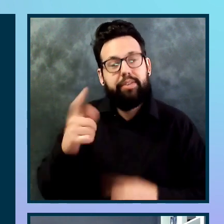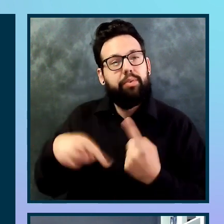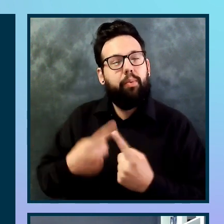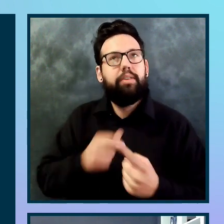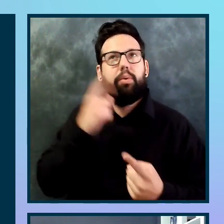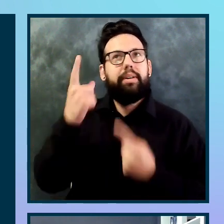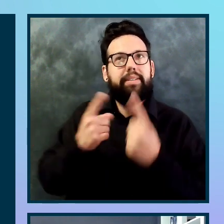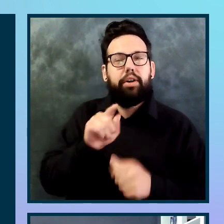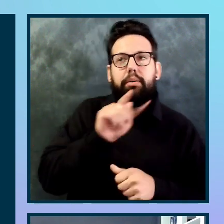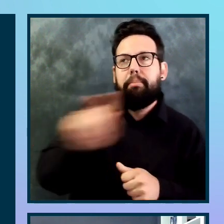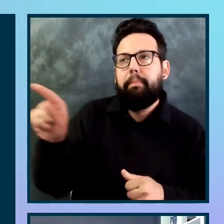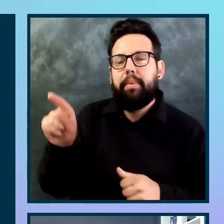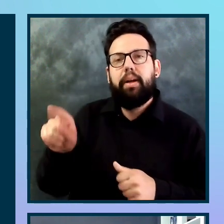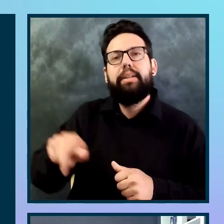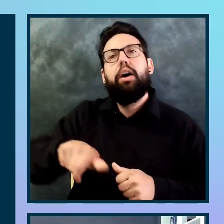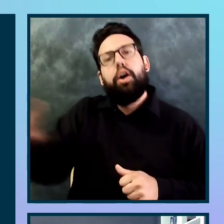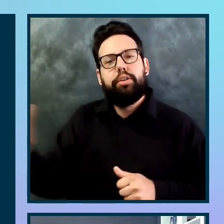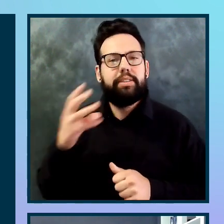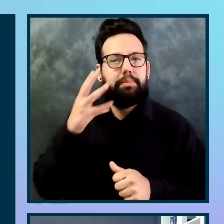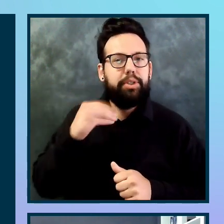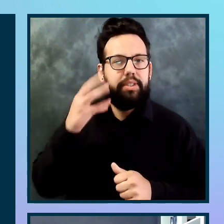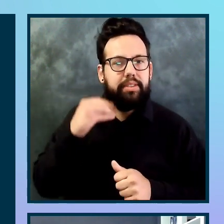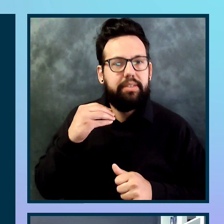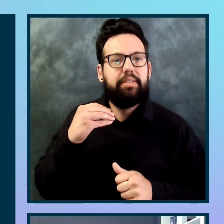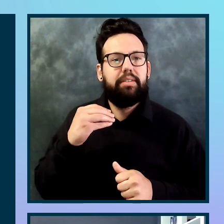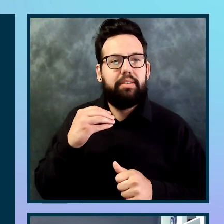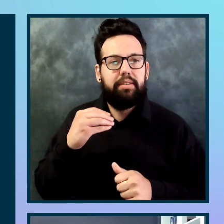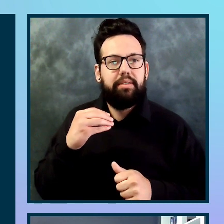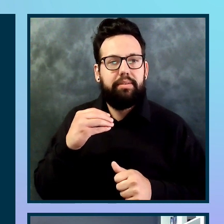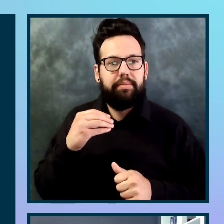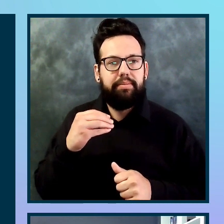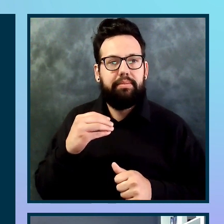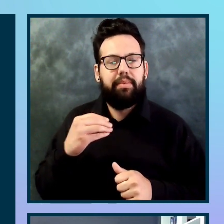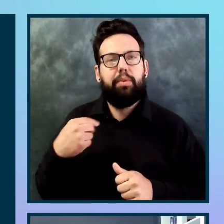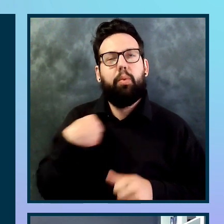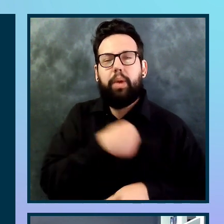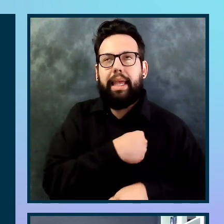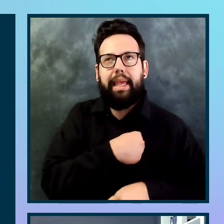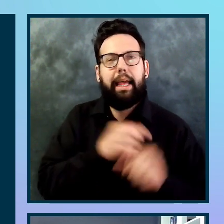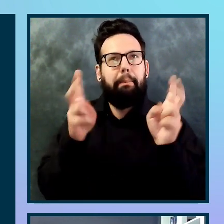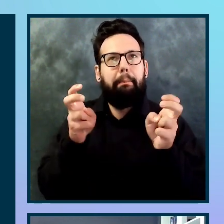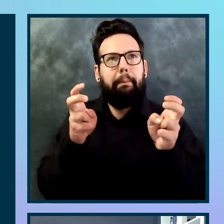we are swiping under the rug. I think it's the phrase,